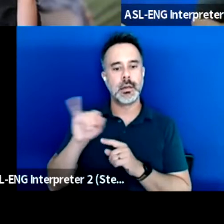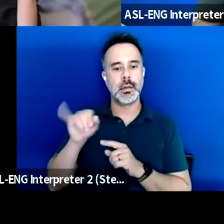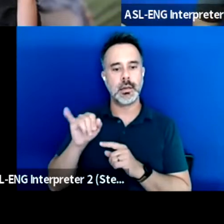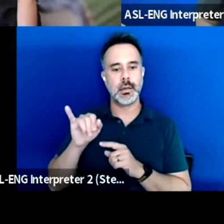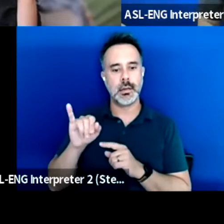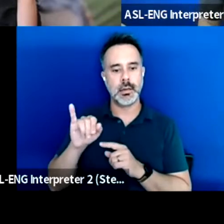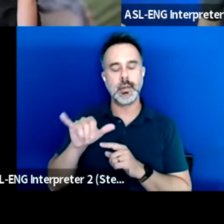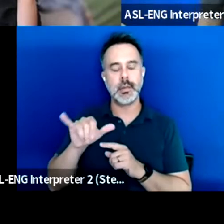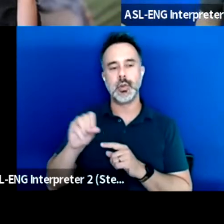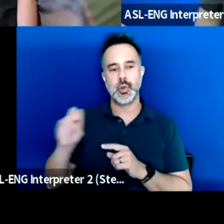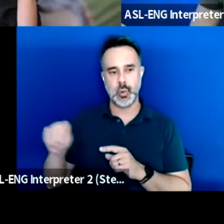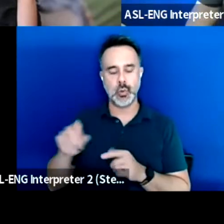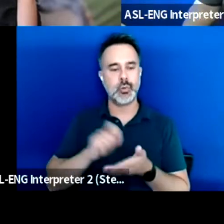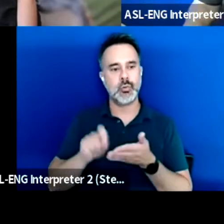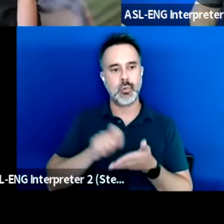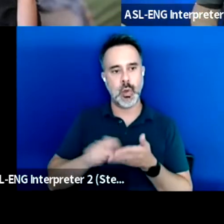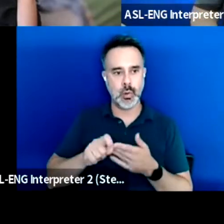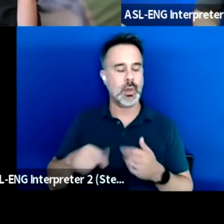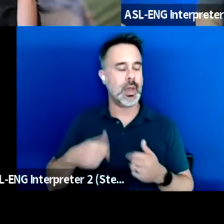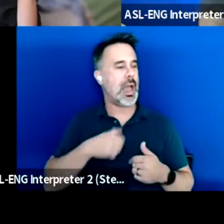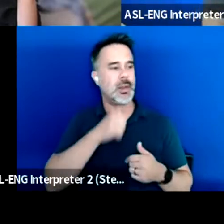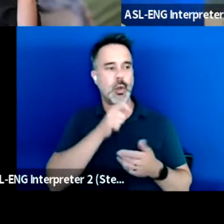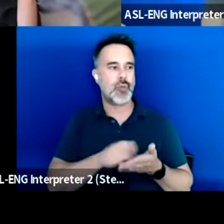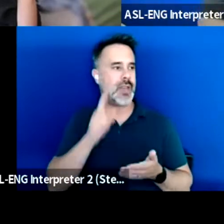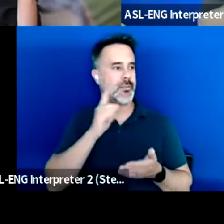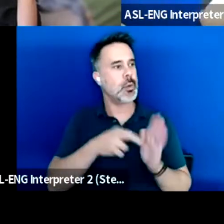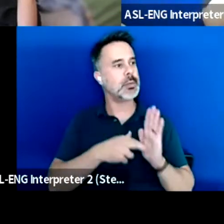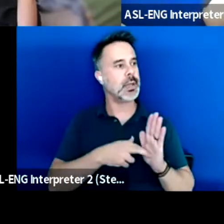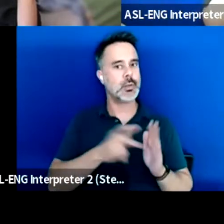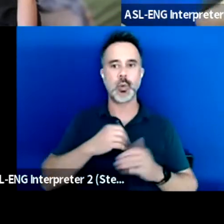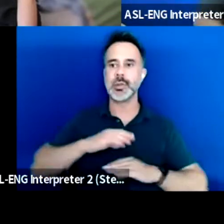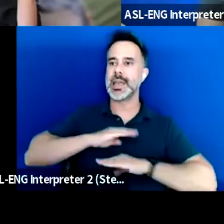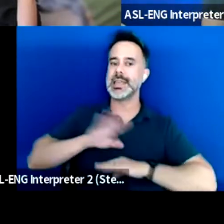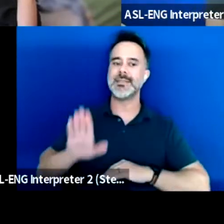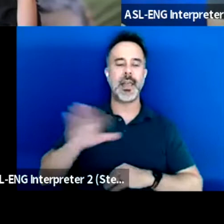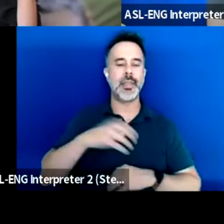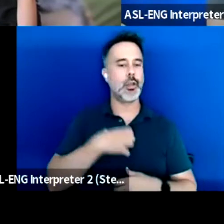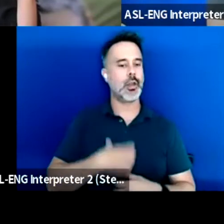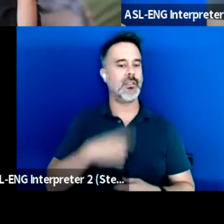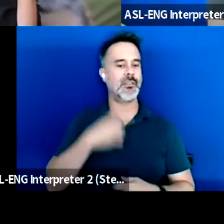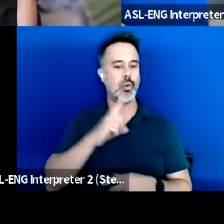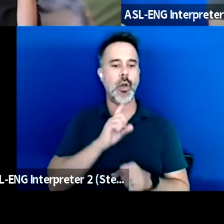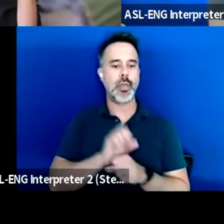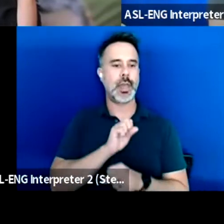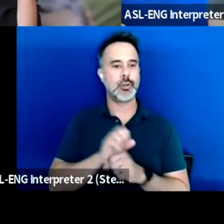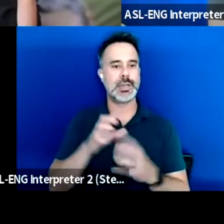Slow or fast, people can find me in these words and the spaces in between long after I'm gone.